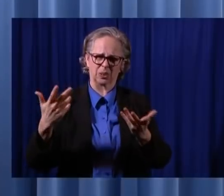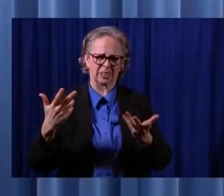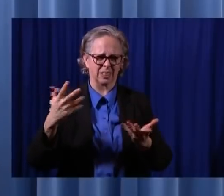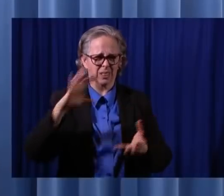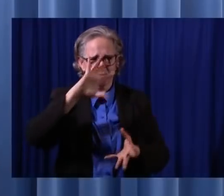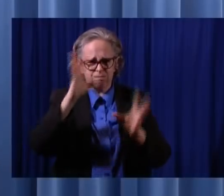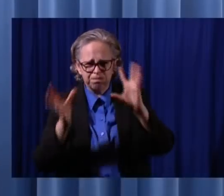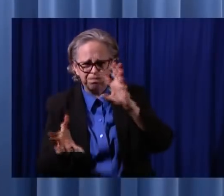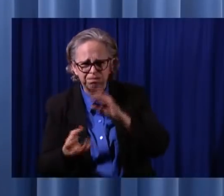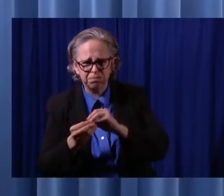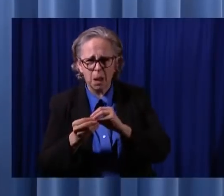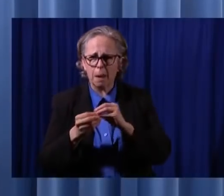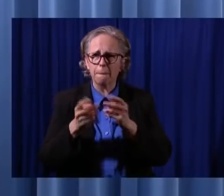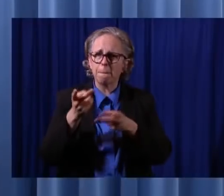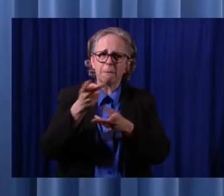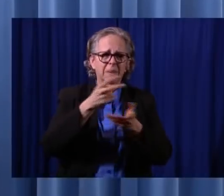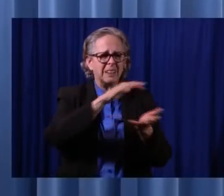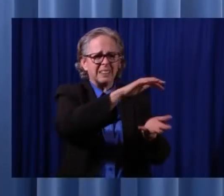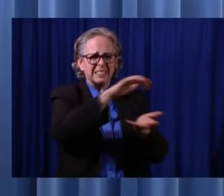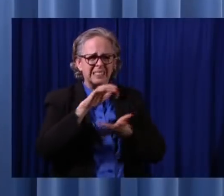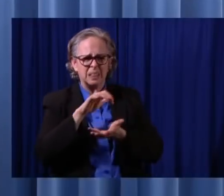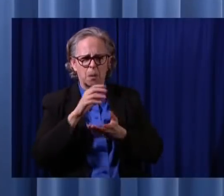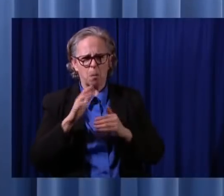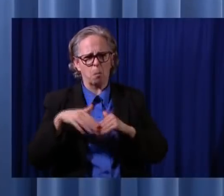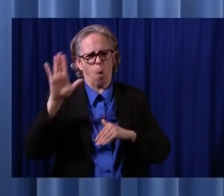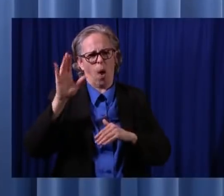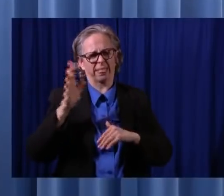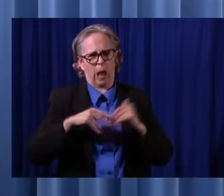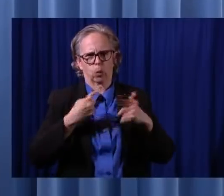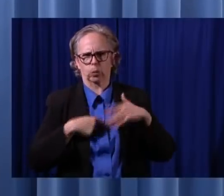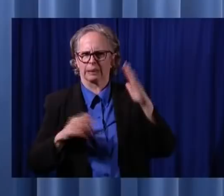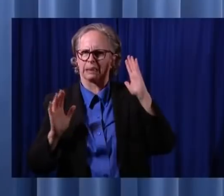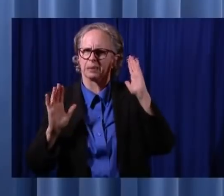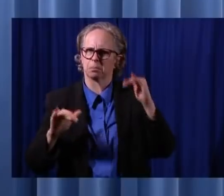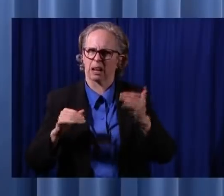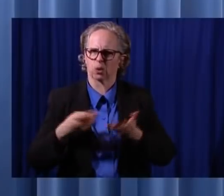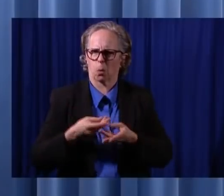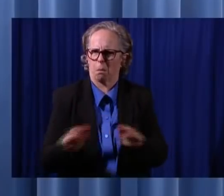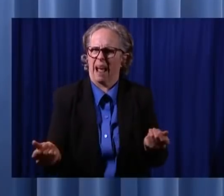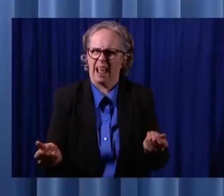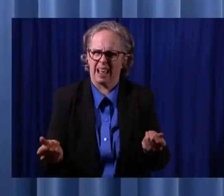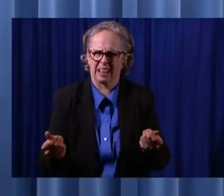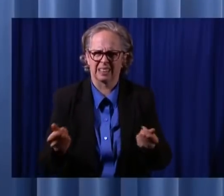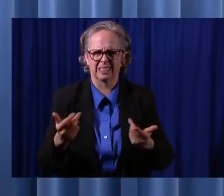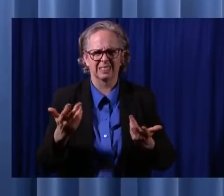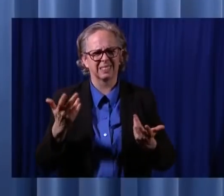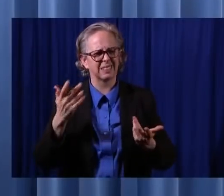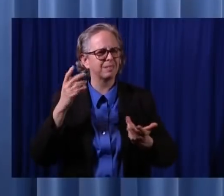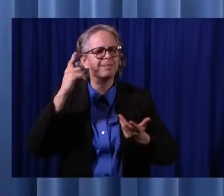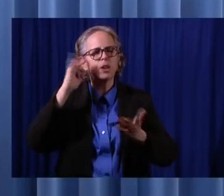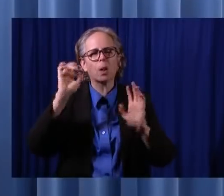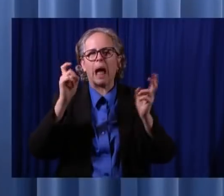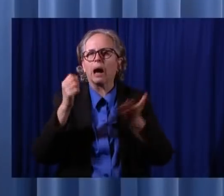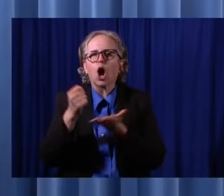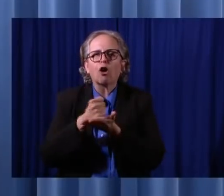UNEMPLOYMENT OBLIGATION DURING THE COVID-19 PANDEMIC THE STATE IS REQUESTED BASICALLY A LINE